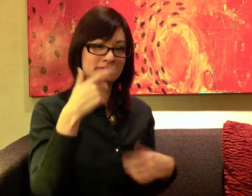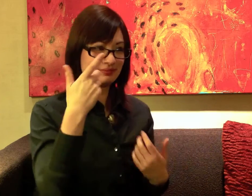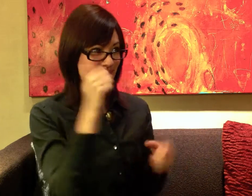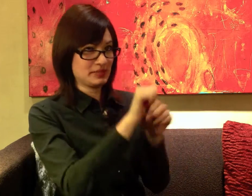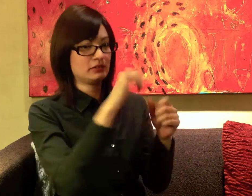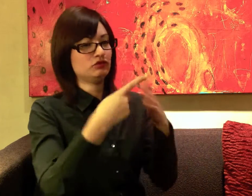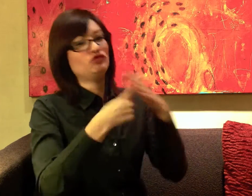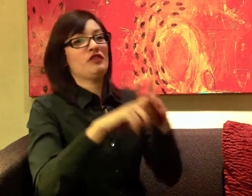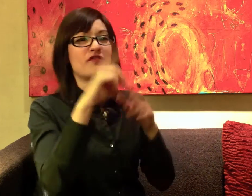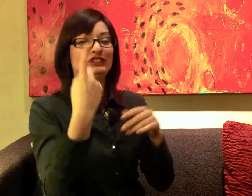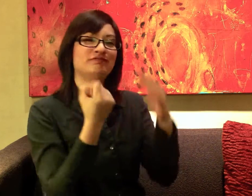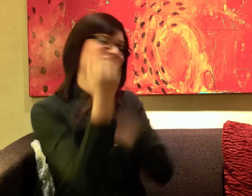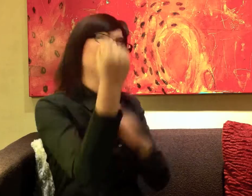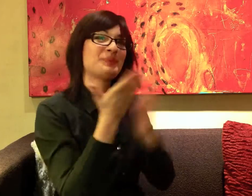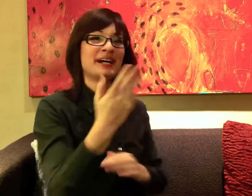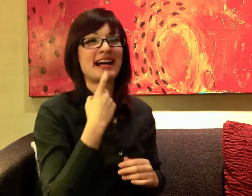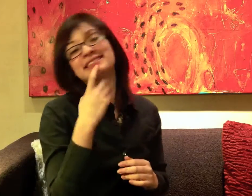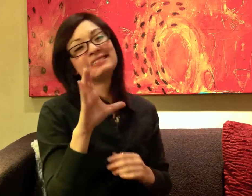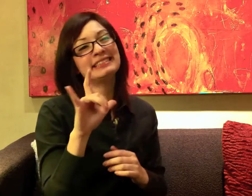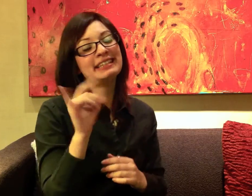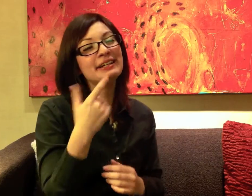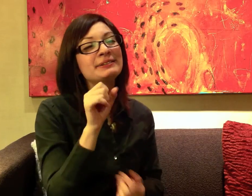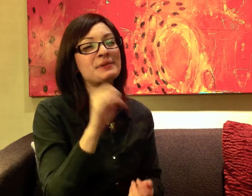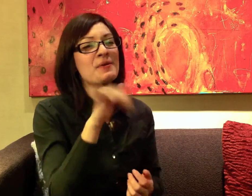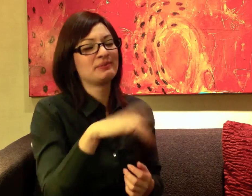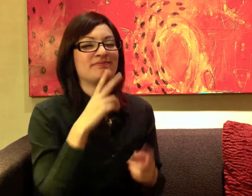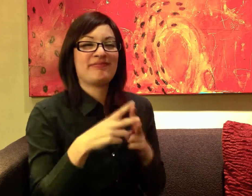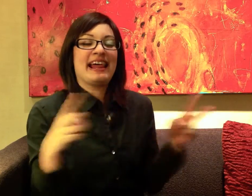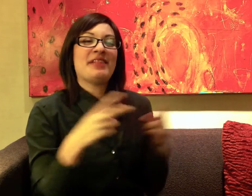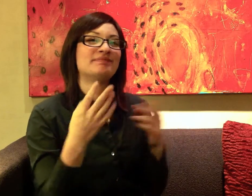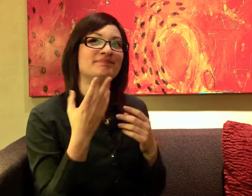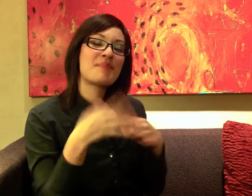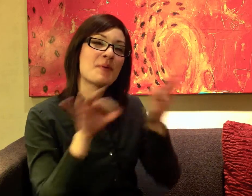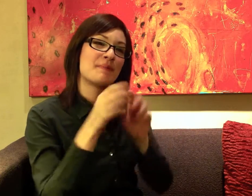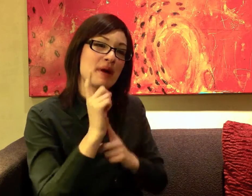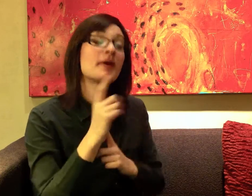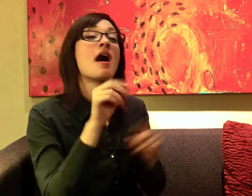This was the first time a glass ceiling broke through. So, that is a very important moment.